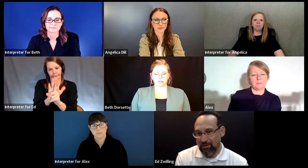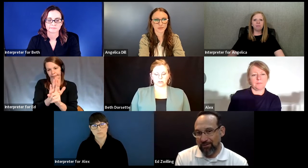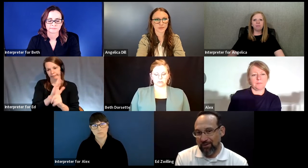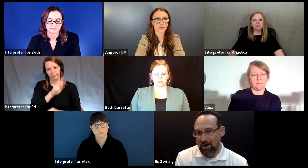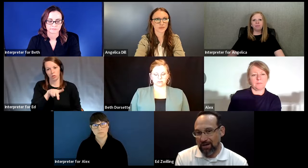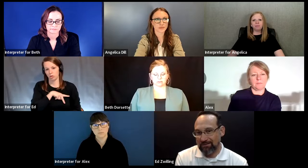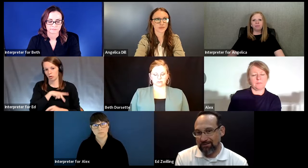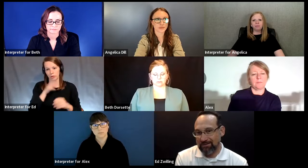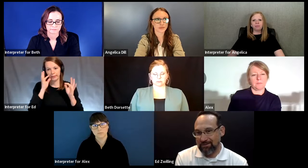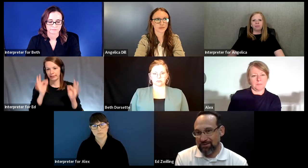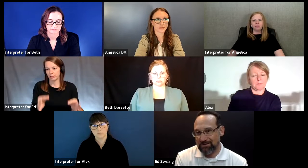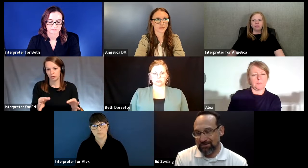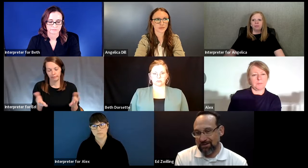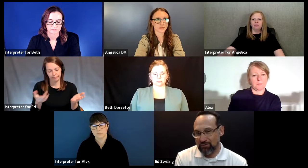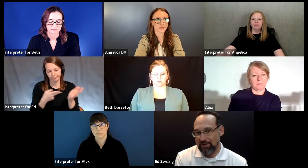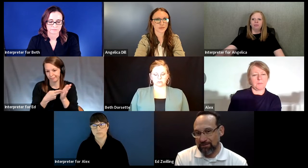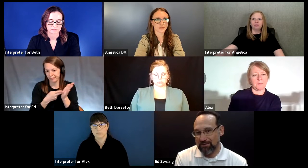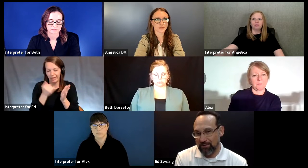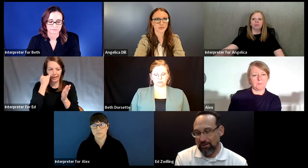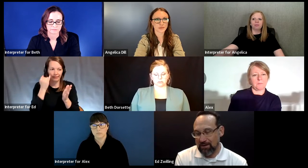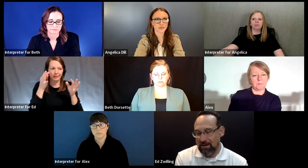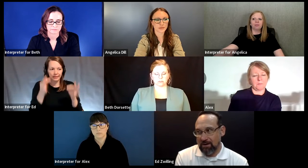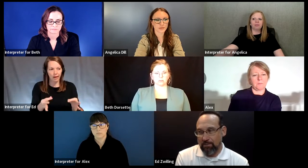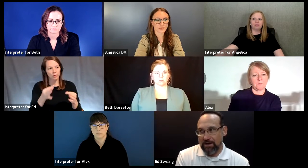You know, whether or not you choose to disclose you have a disability.